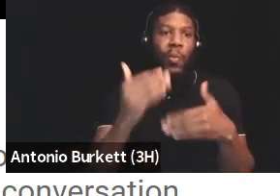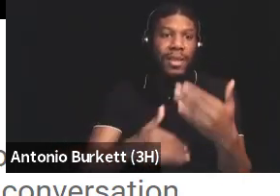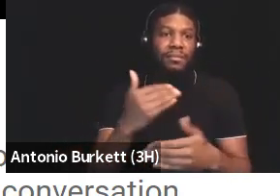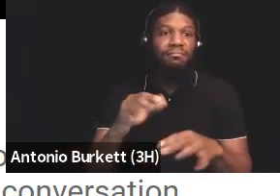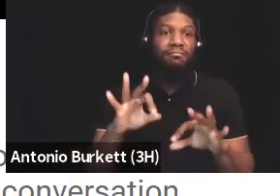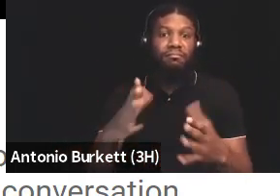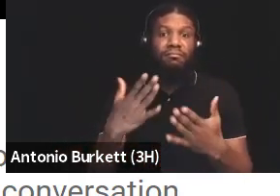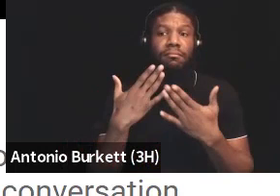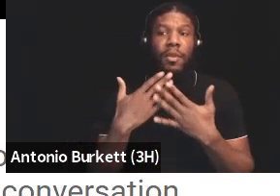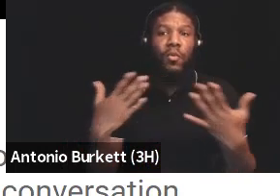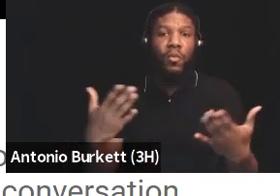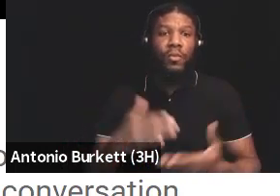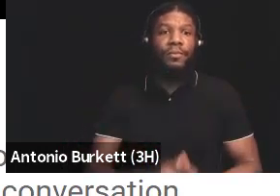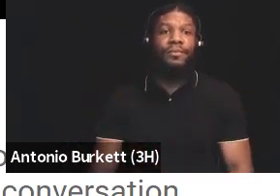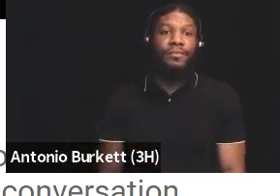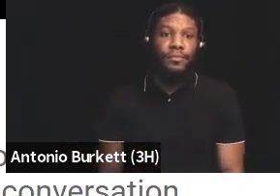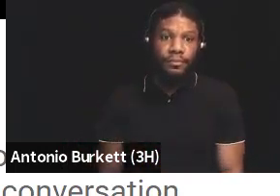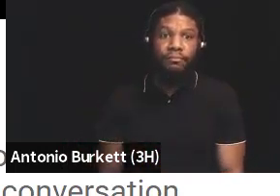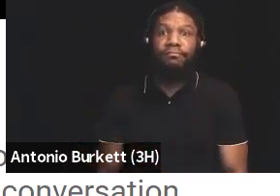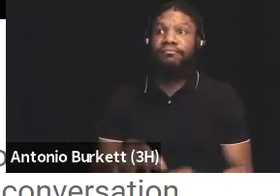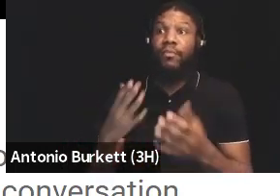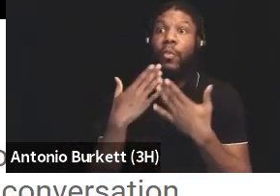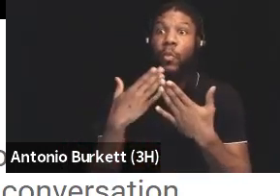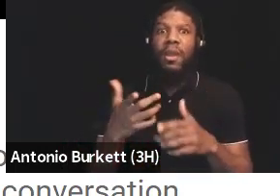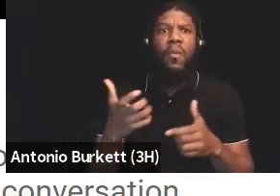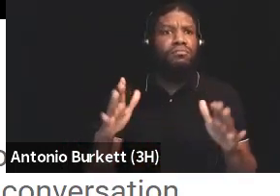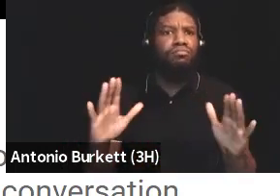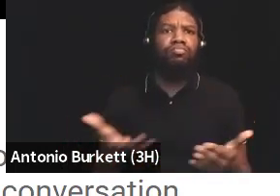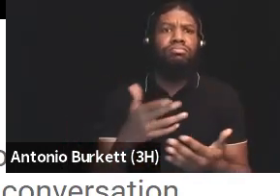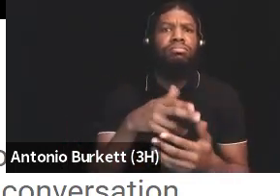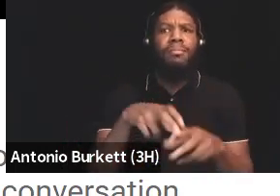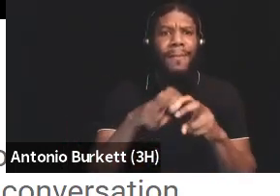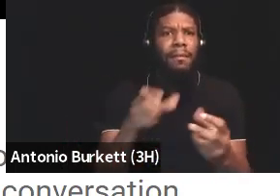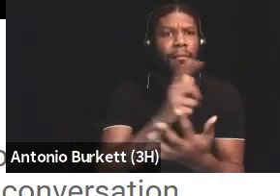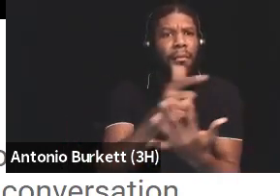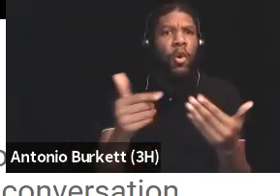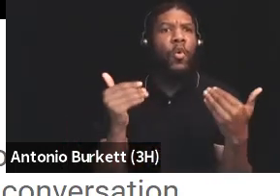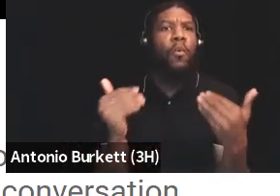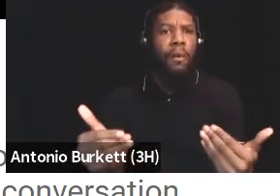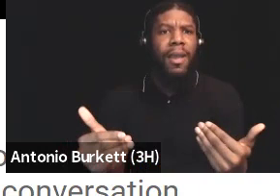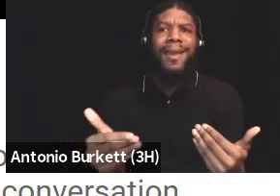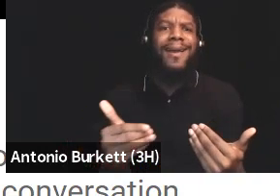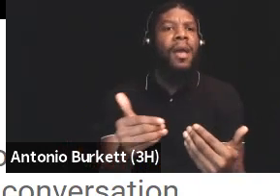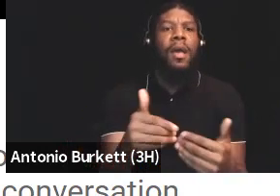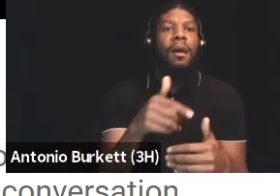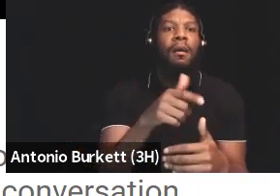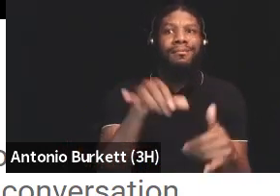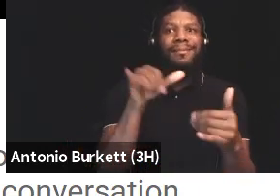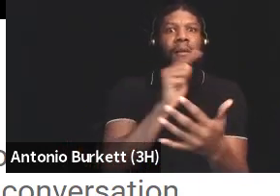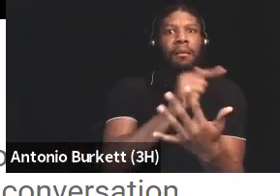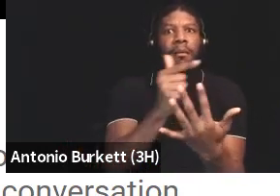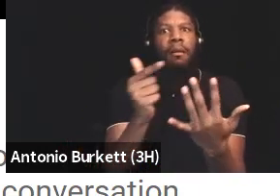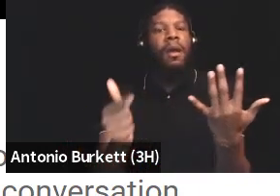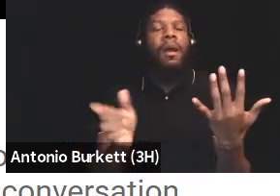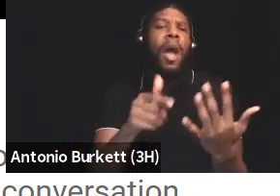you. I do want to encourage our panelists to jump in, you know, in really any order you want. But